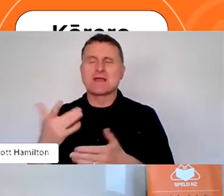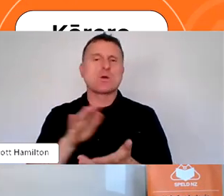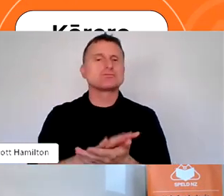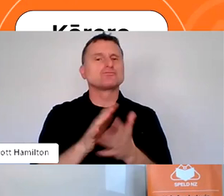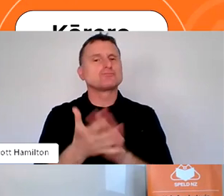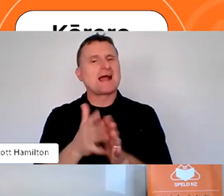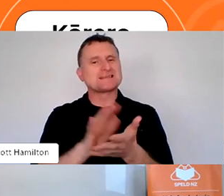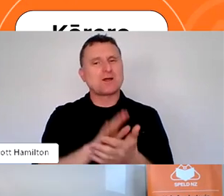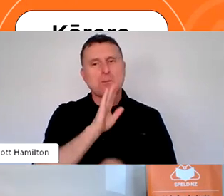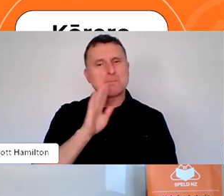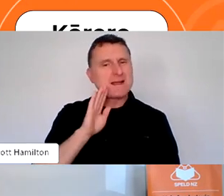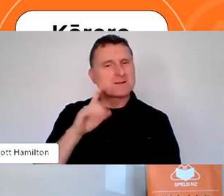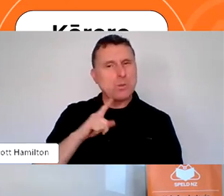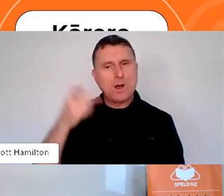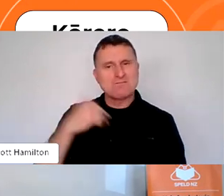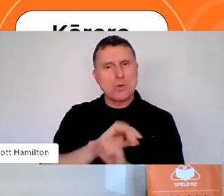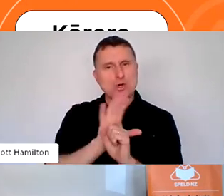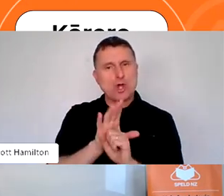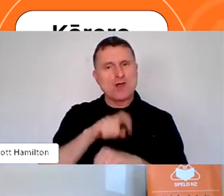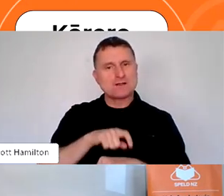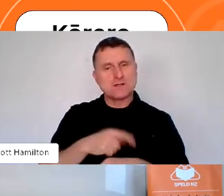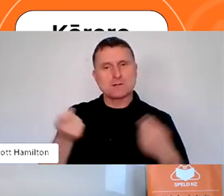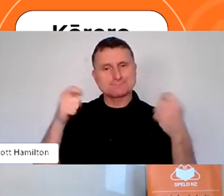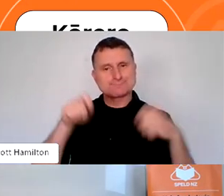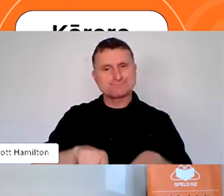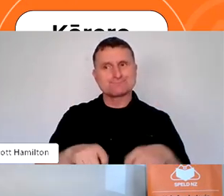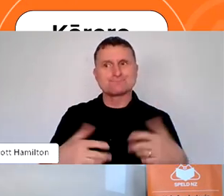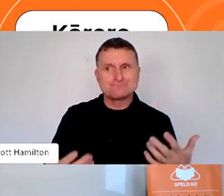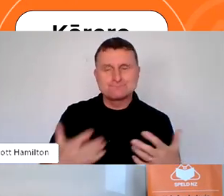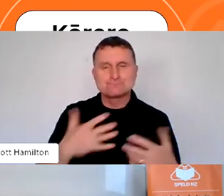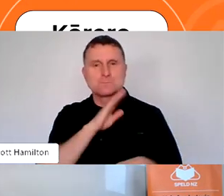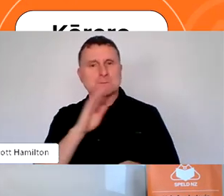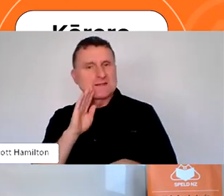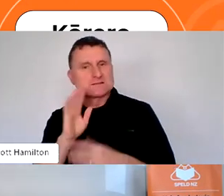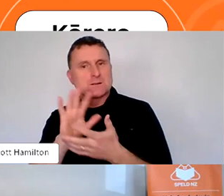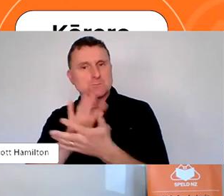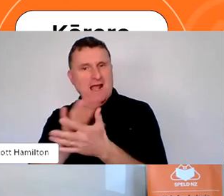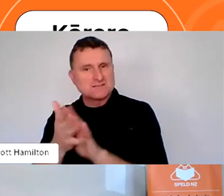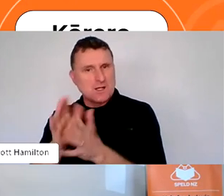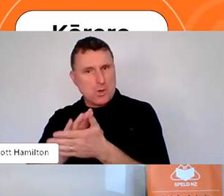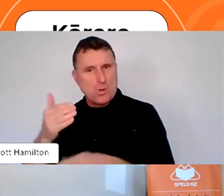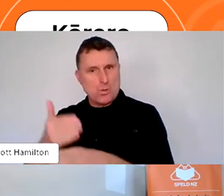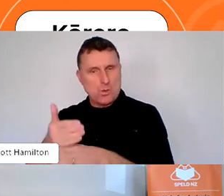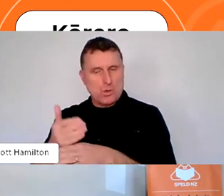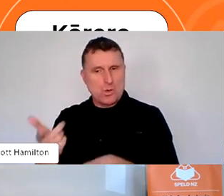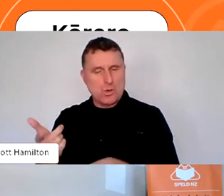over the Covid time where they weren't in classes for their practicums as much as they might have in the past. So they're quite unprepared